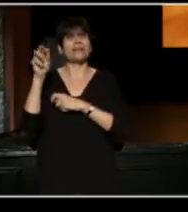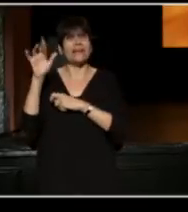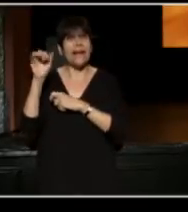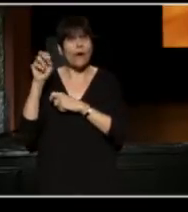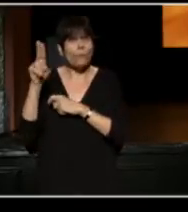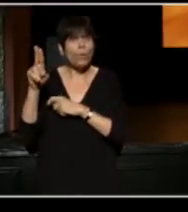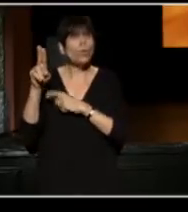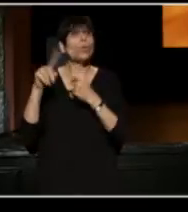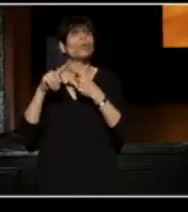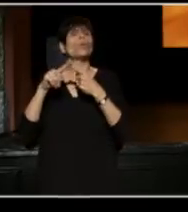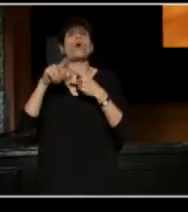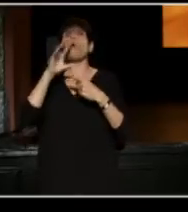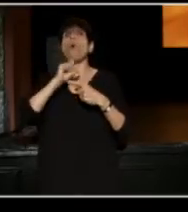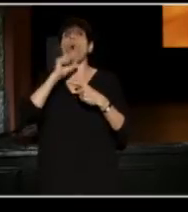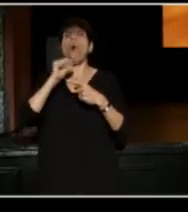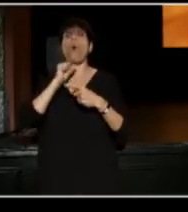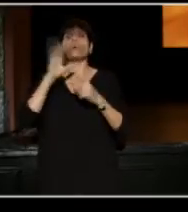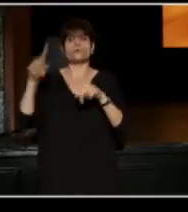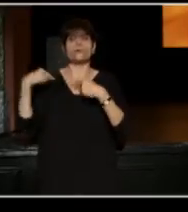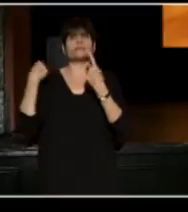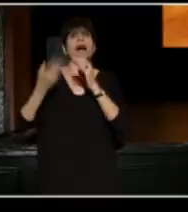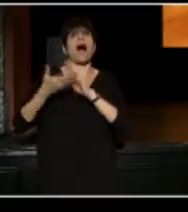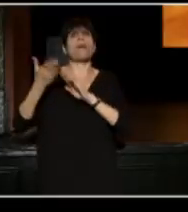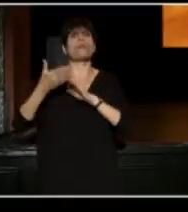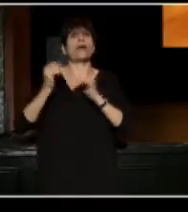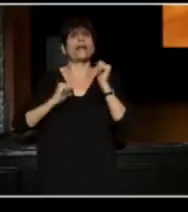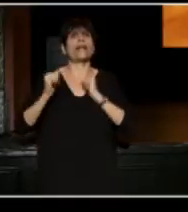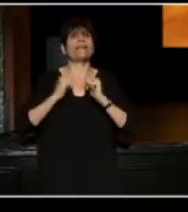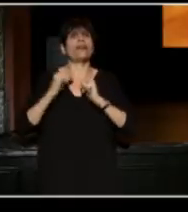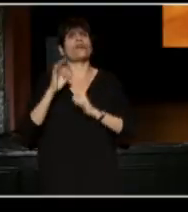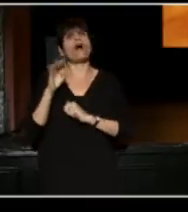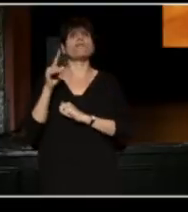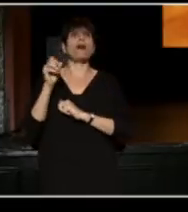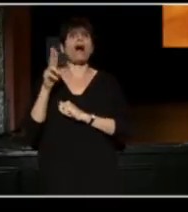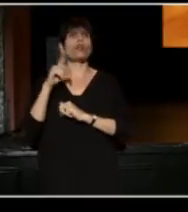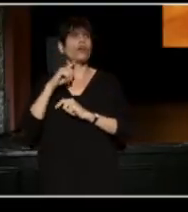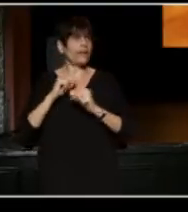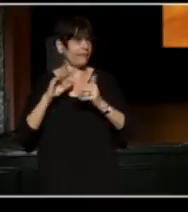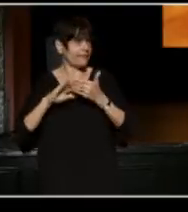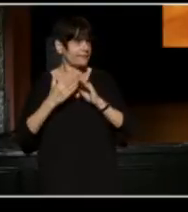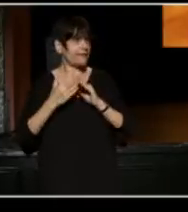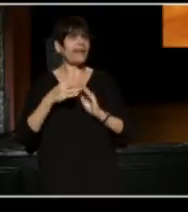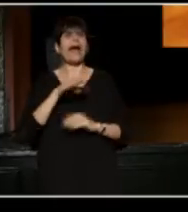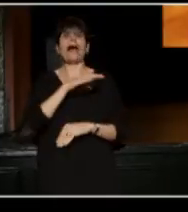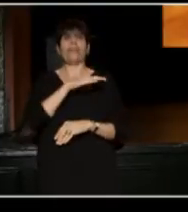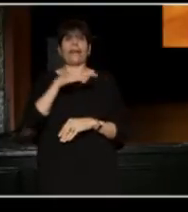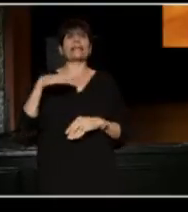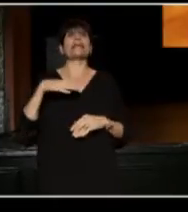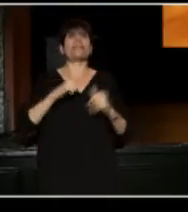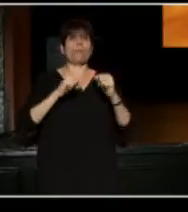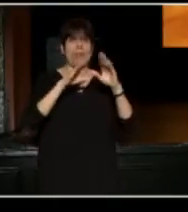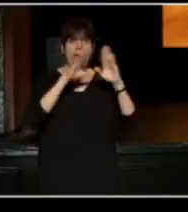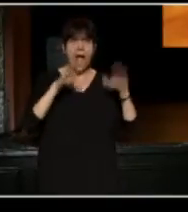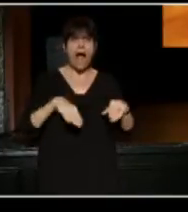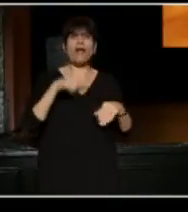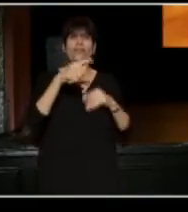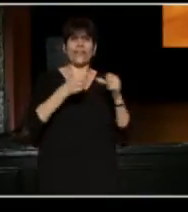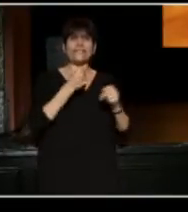the oldest, continually operating theater of color in the country, and the Cleveland Playhouse which this year, received